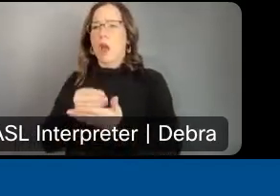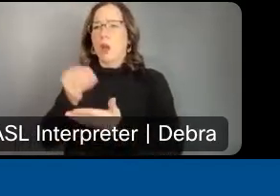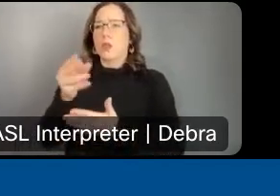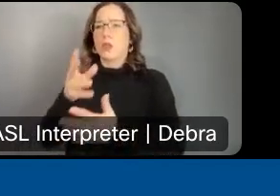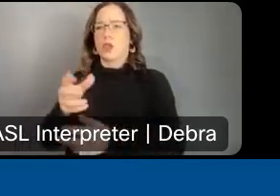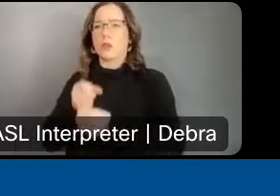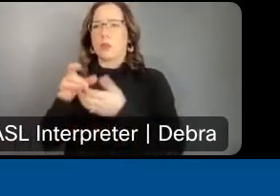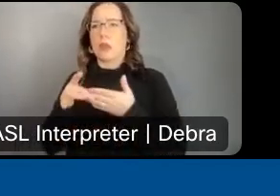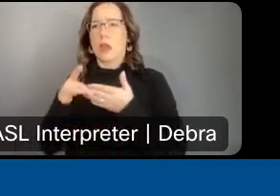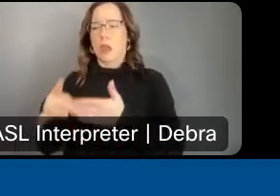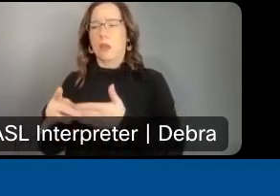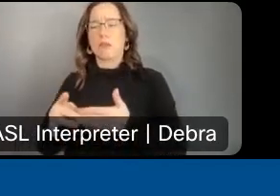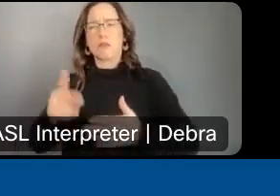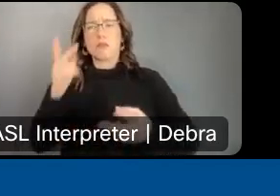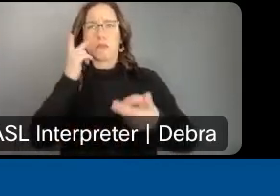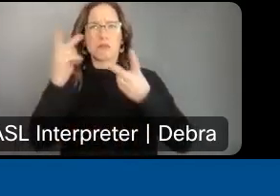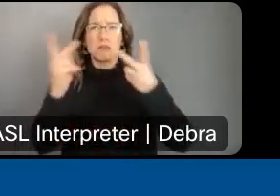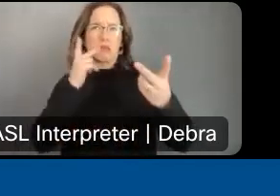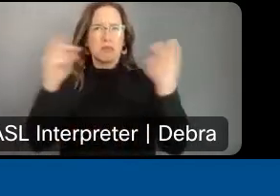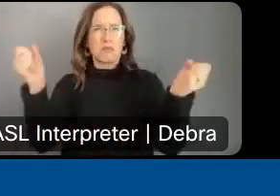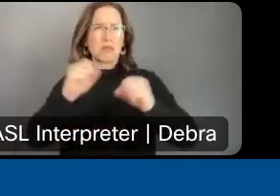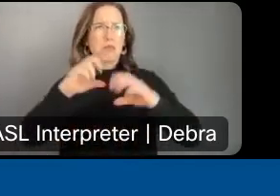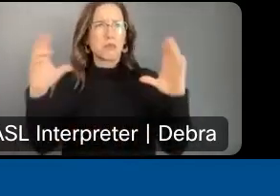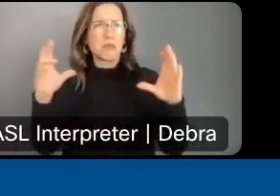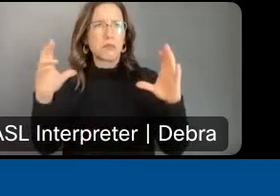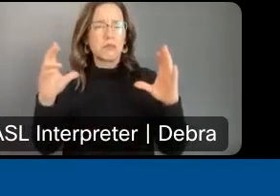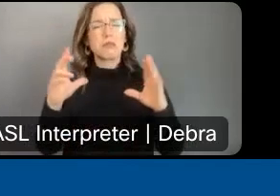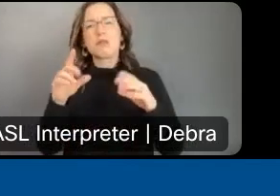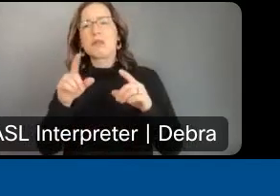is being able to have a visualization of all the interconnected roles